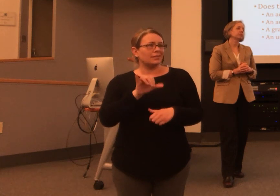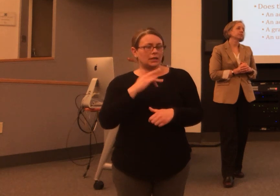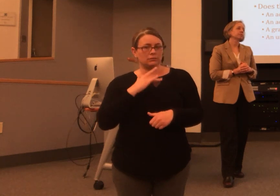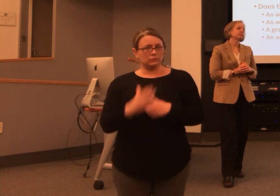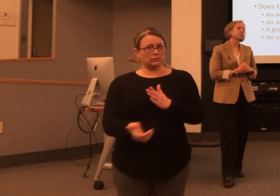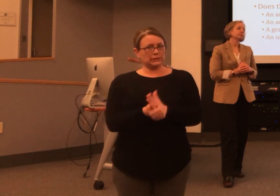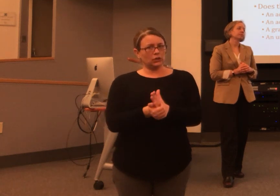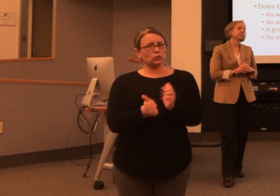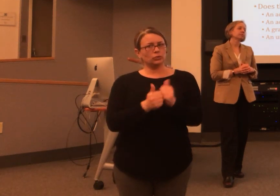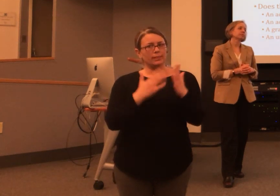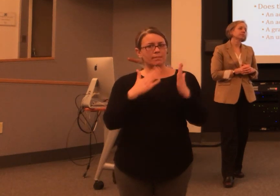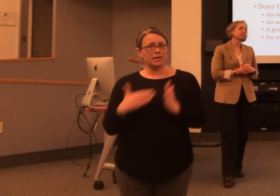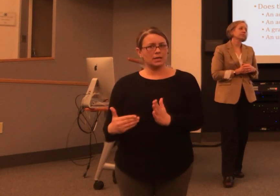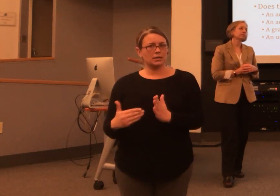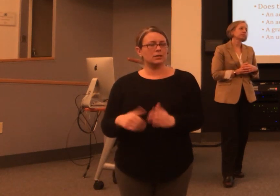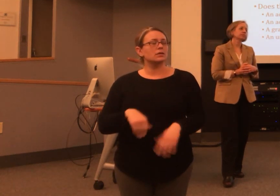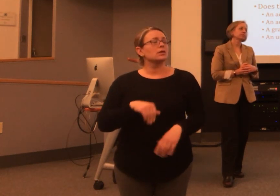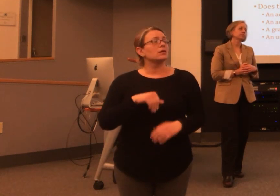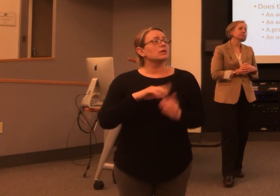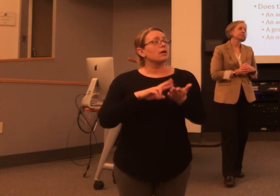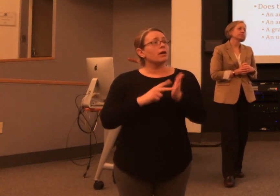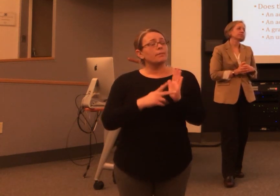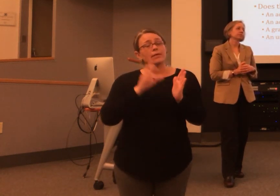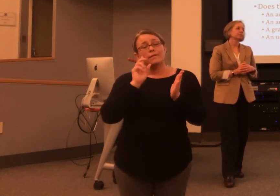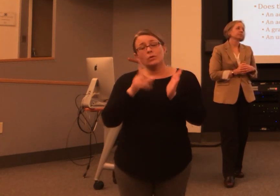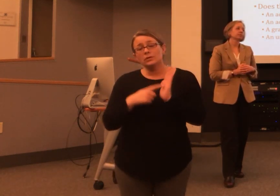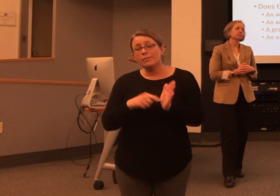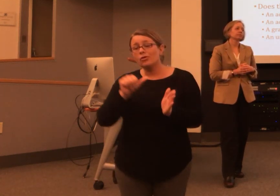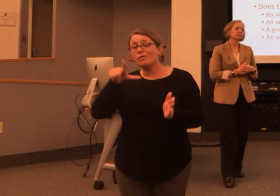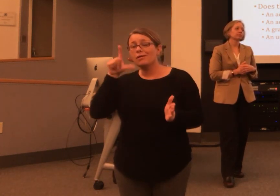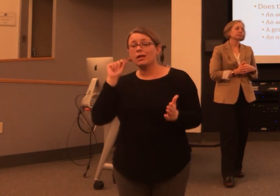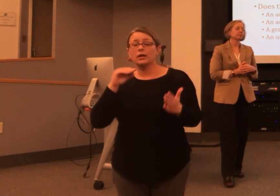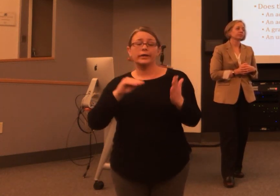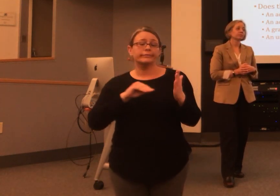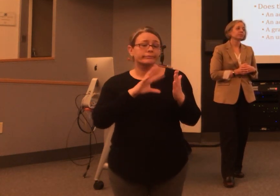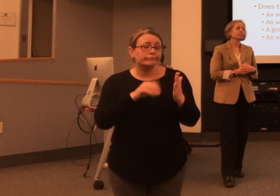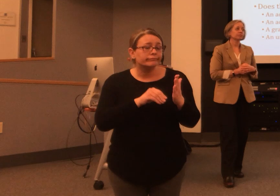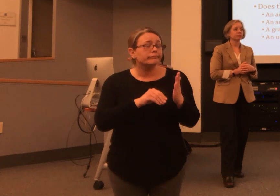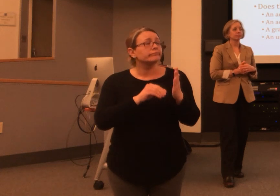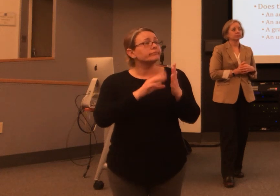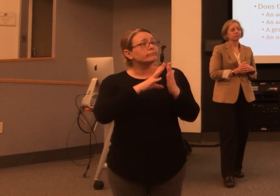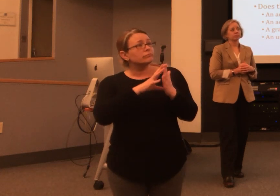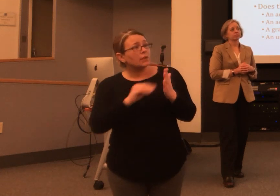so if Gallaudet were to copy that picture for publication, posters, et cetera,